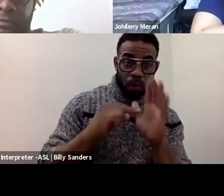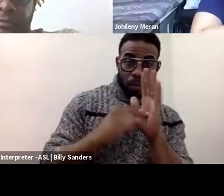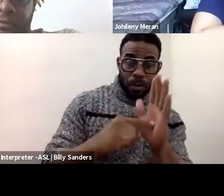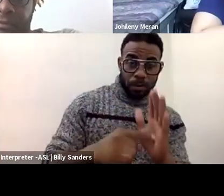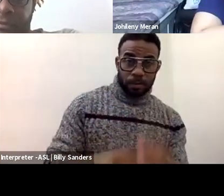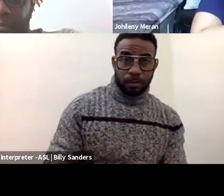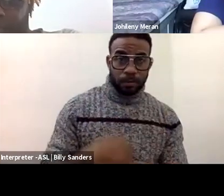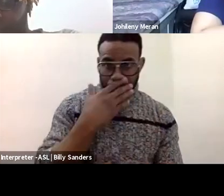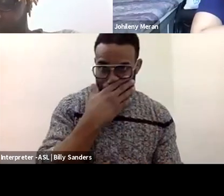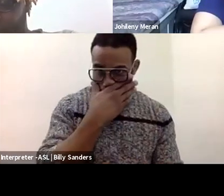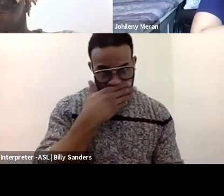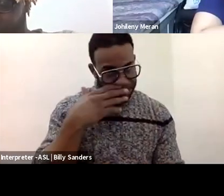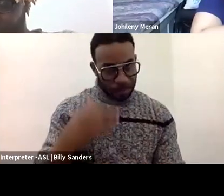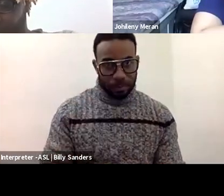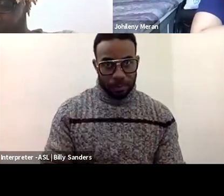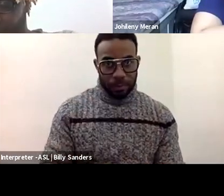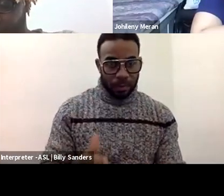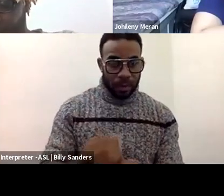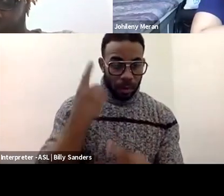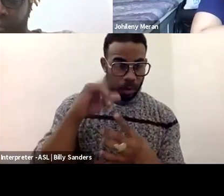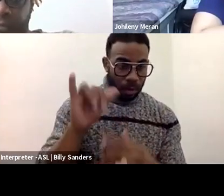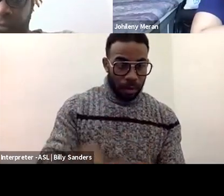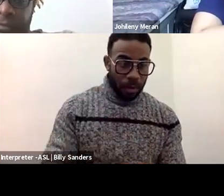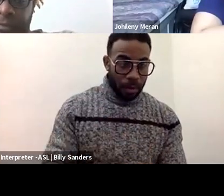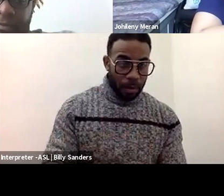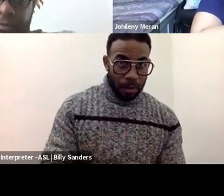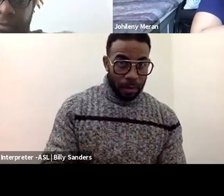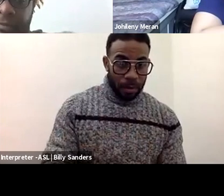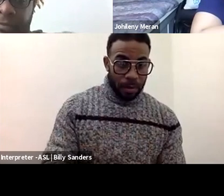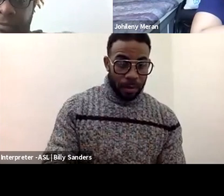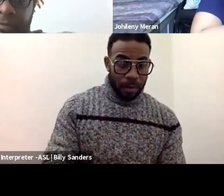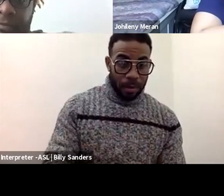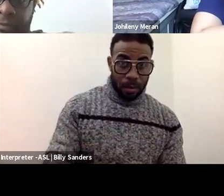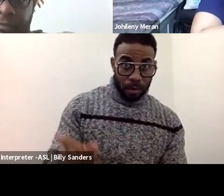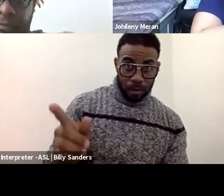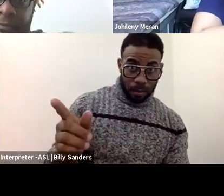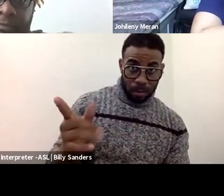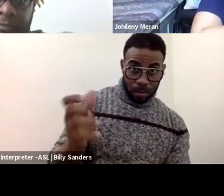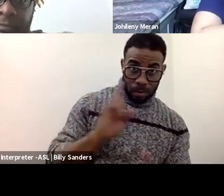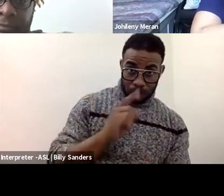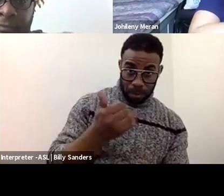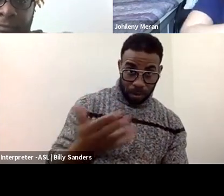I would like to hear your thoughts on that as well. Johileny, would you like to respond